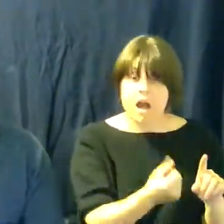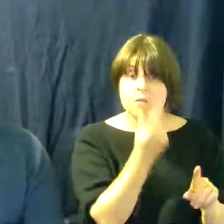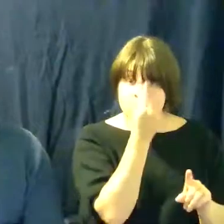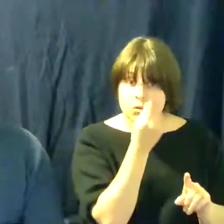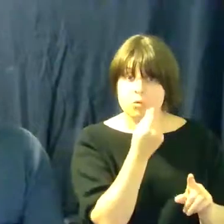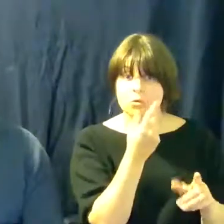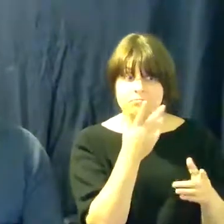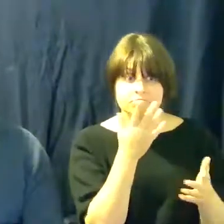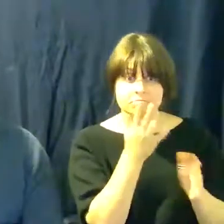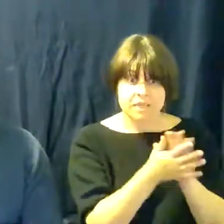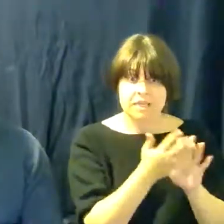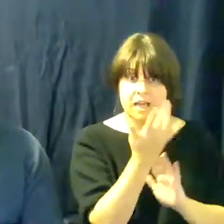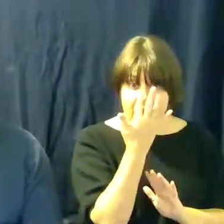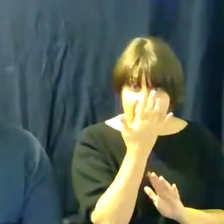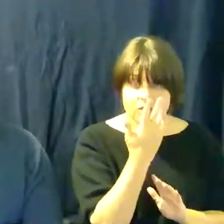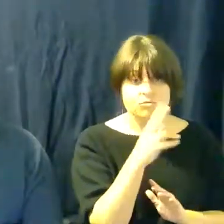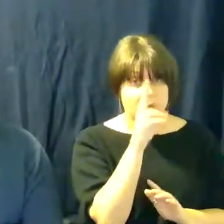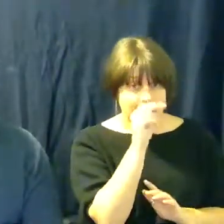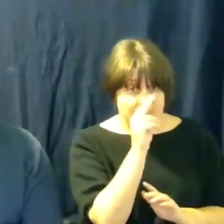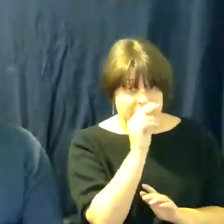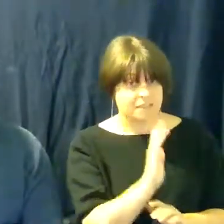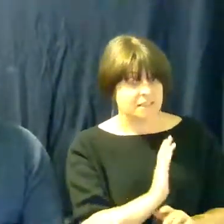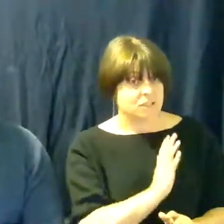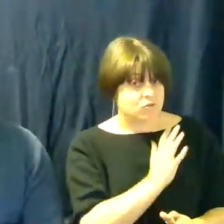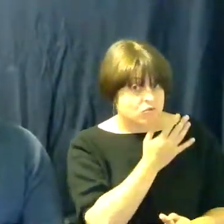or attributes or circumstances. These